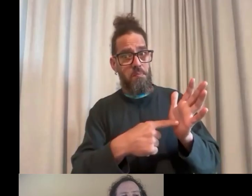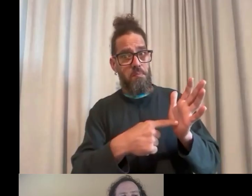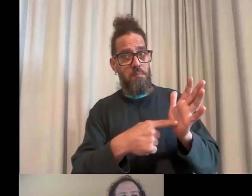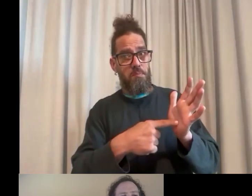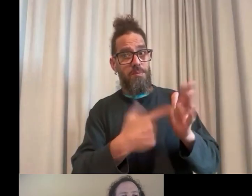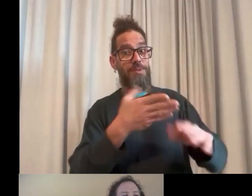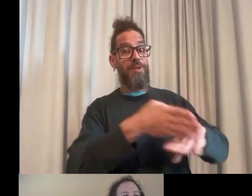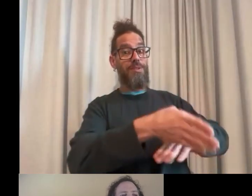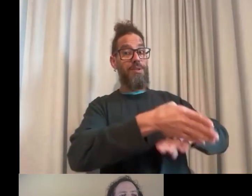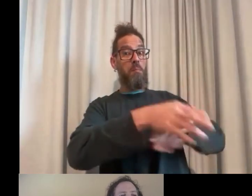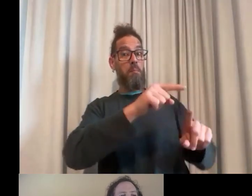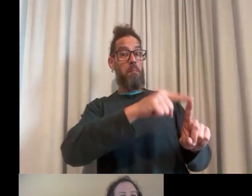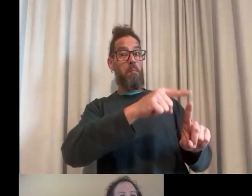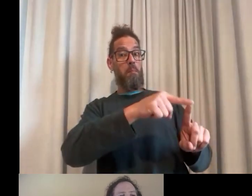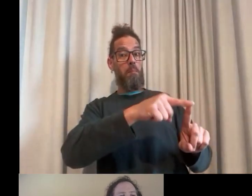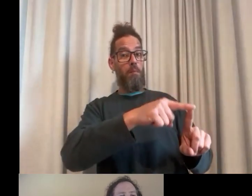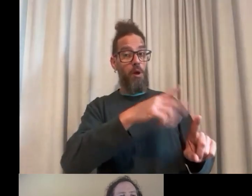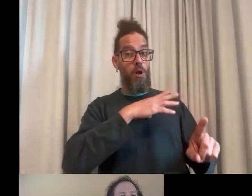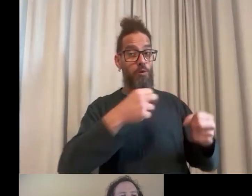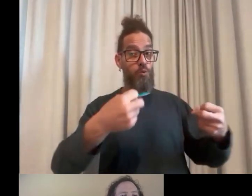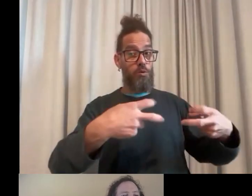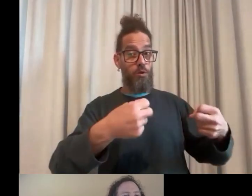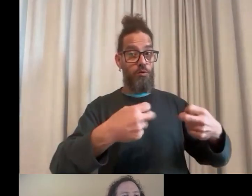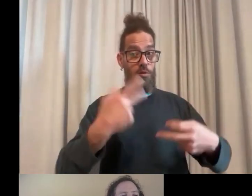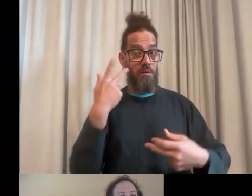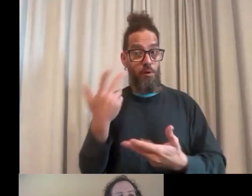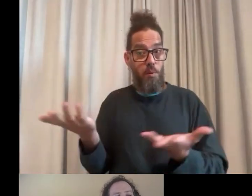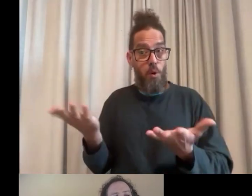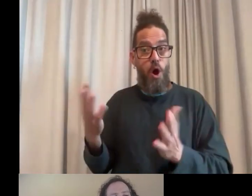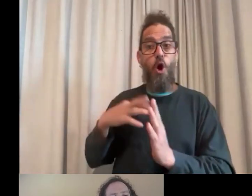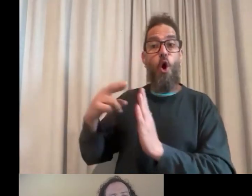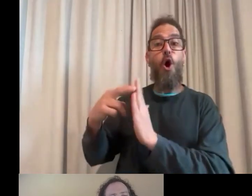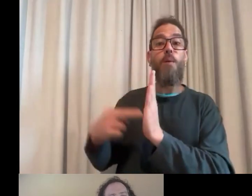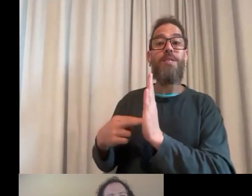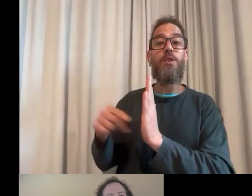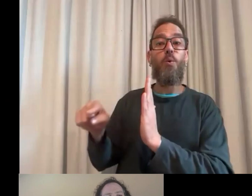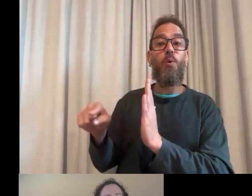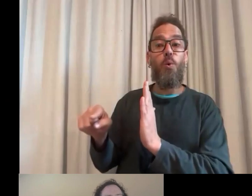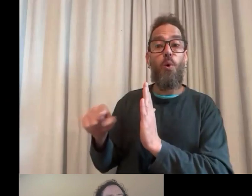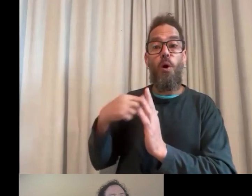For example, one can put the accessibility statement in a hidden page rather than home page's footer. Interesting.